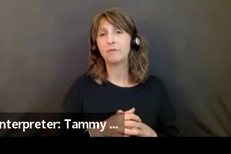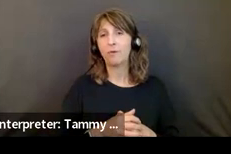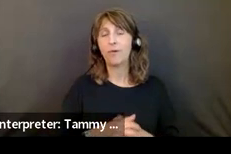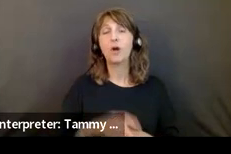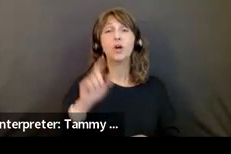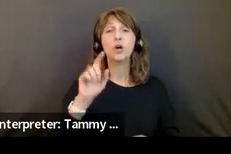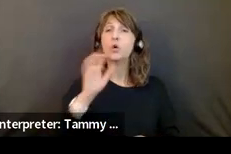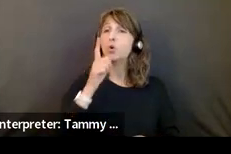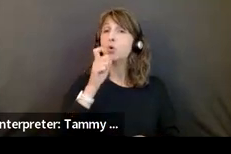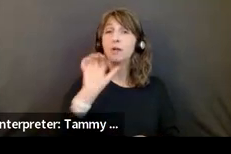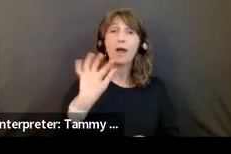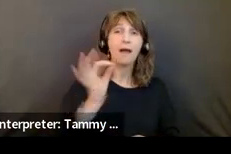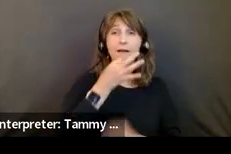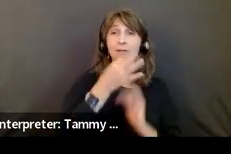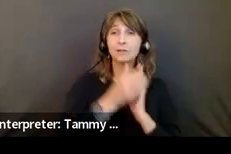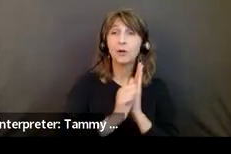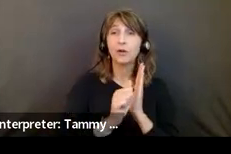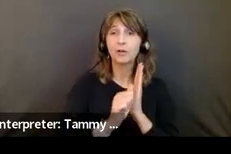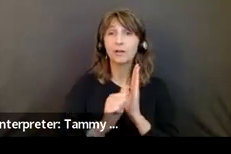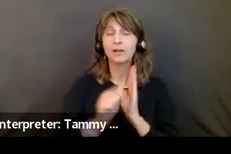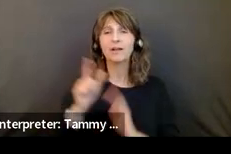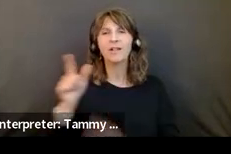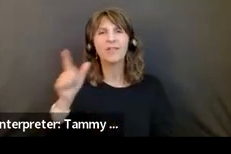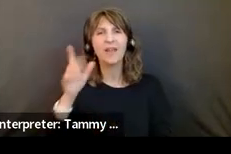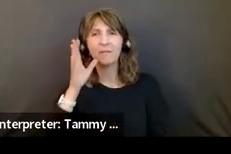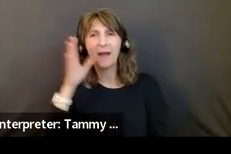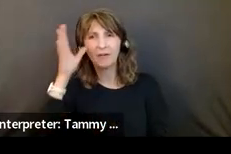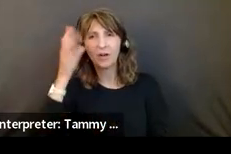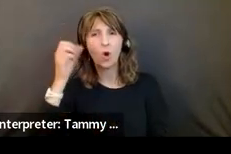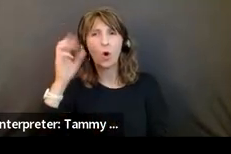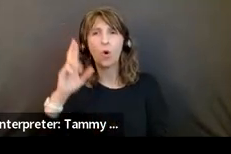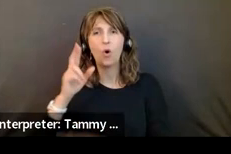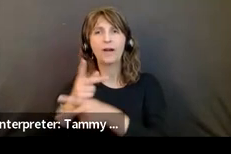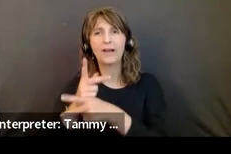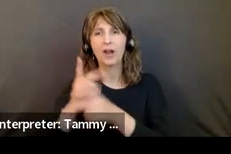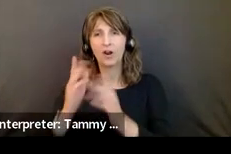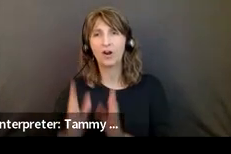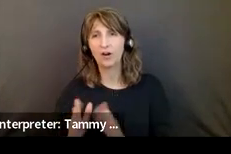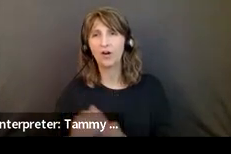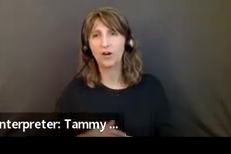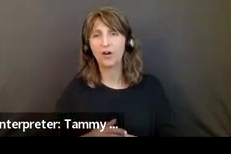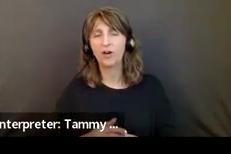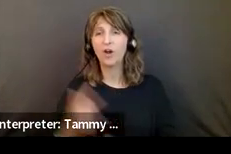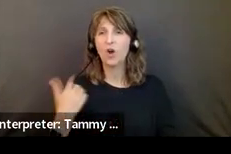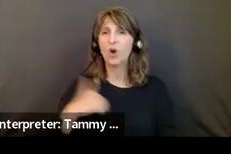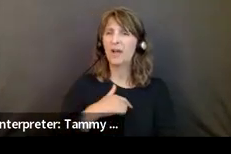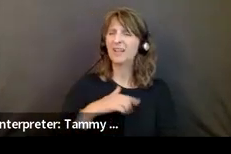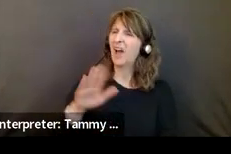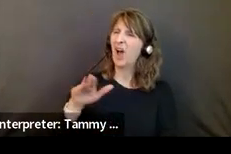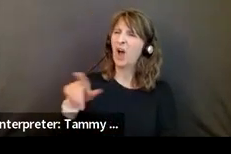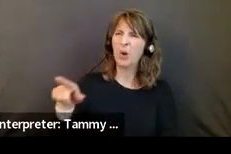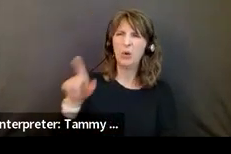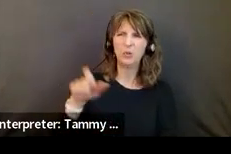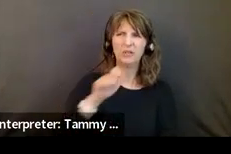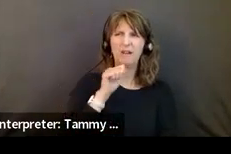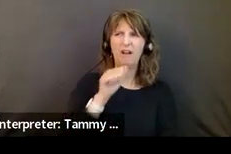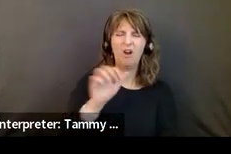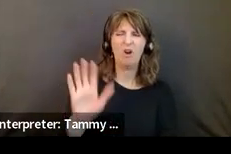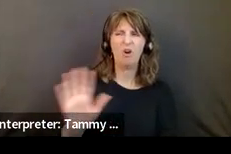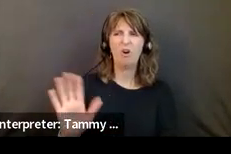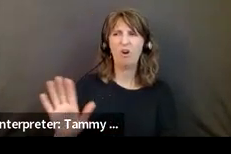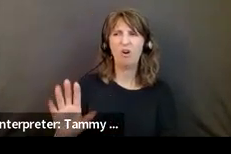We do not want to question how they parent. We do not want to question. In a way that puts them on defense.